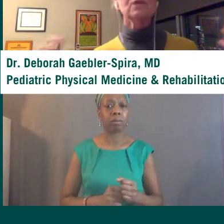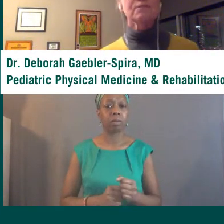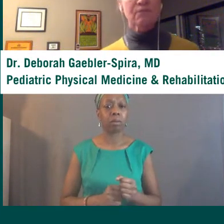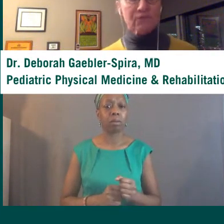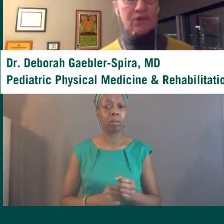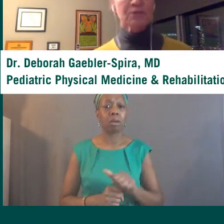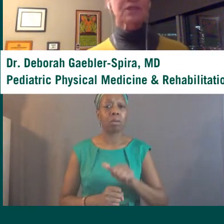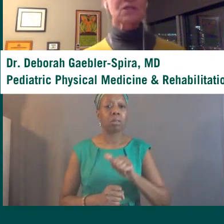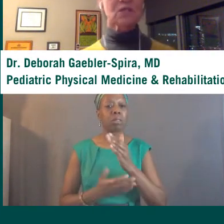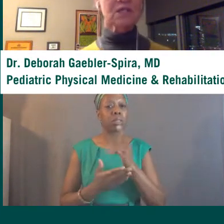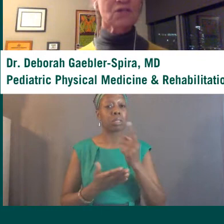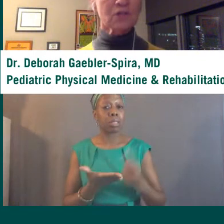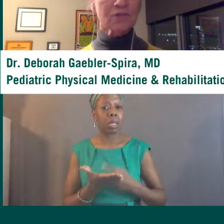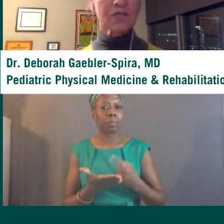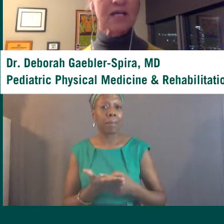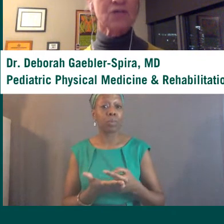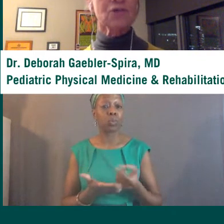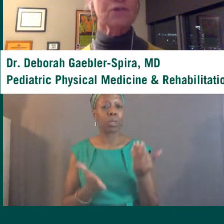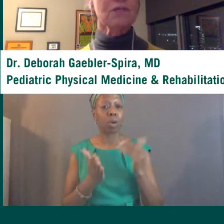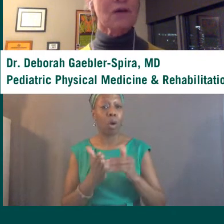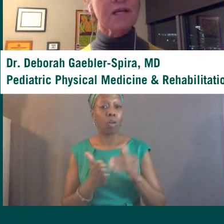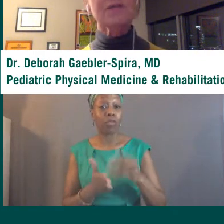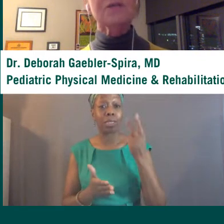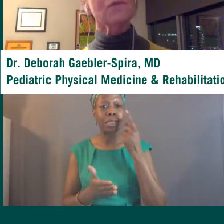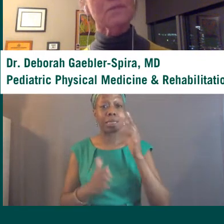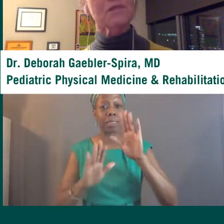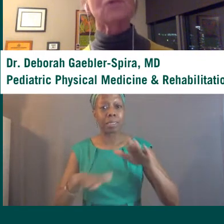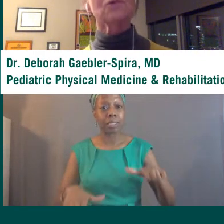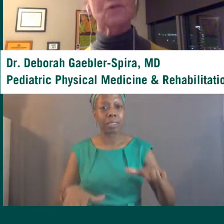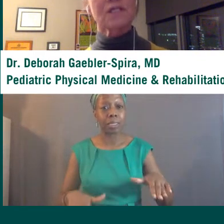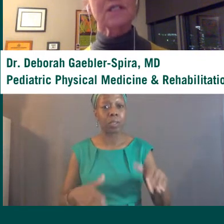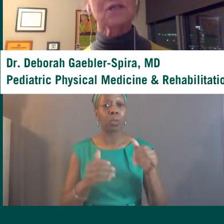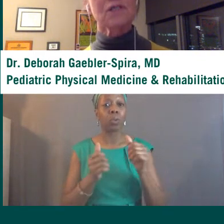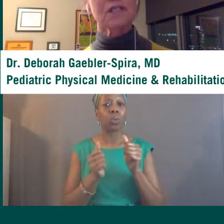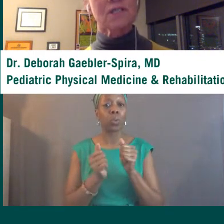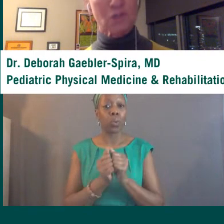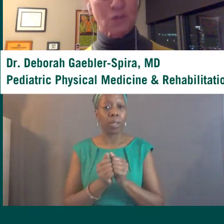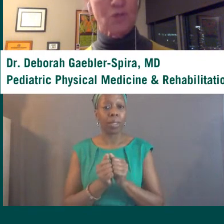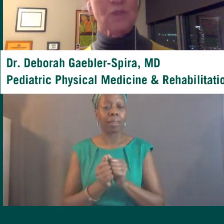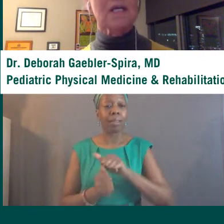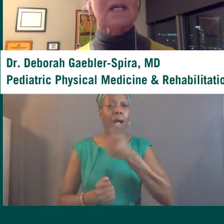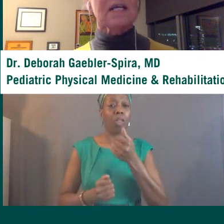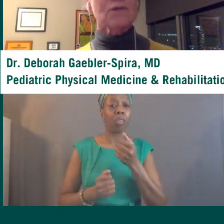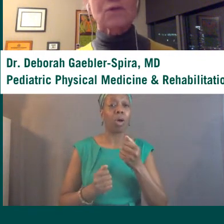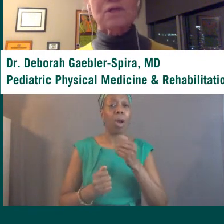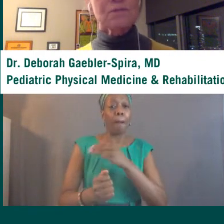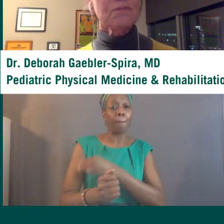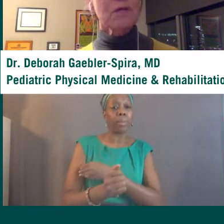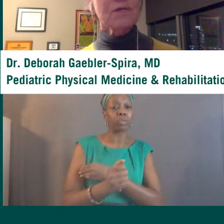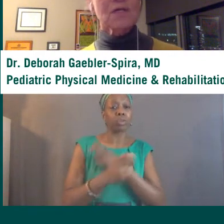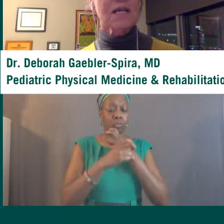we frequently see children, at Shirley Ryan, for the musculoskeletal issues. Now, cerebral palsy,